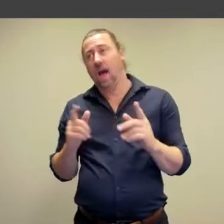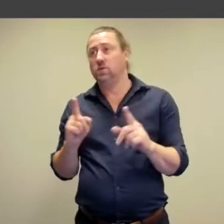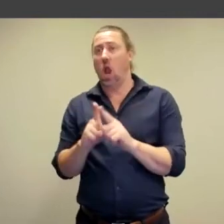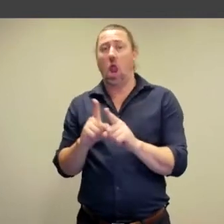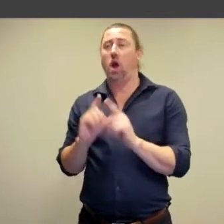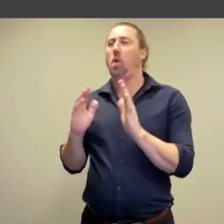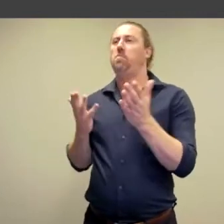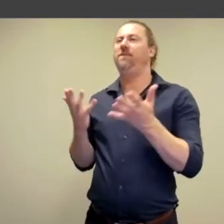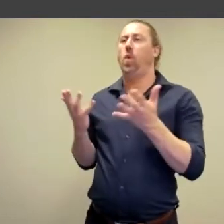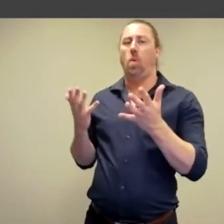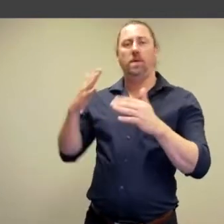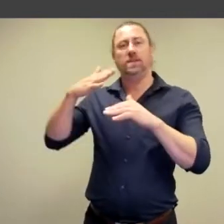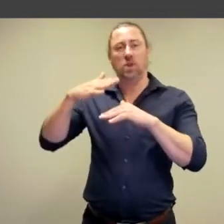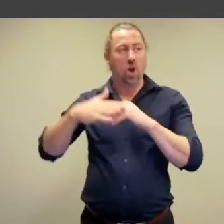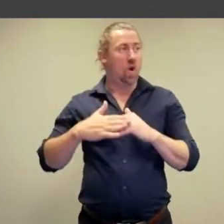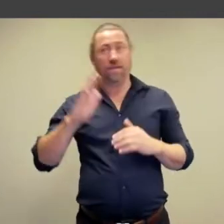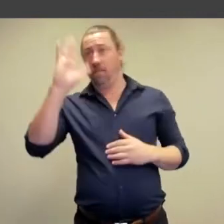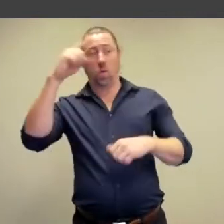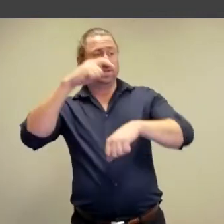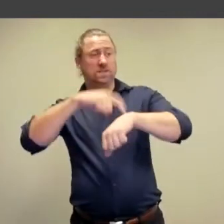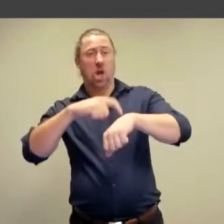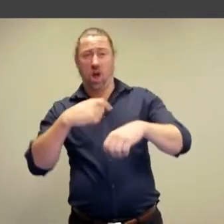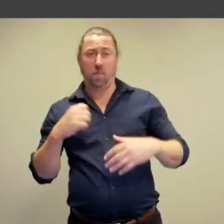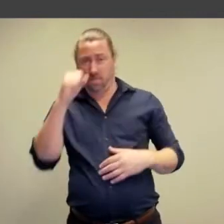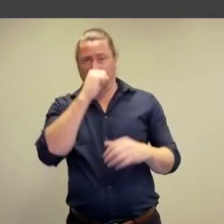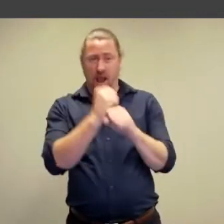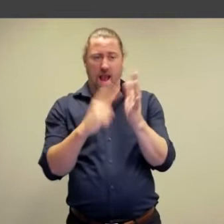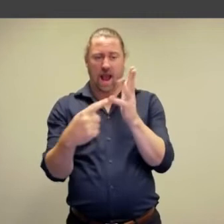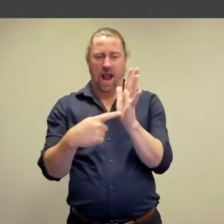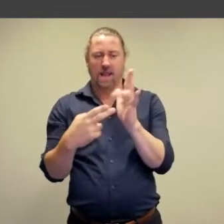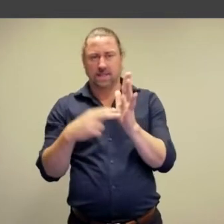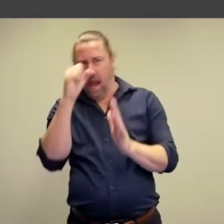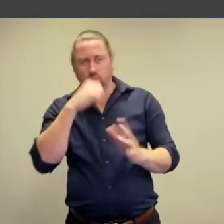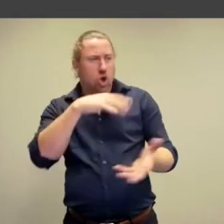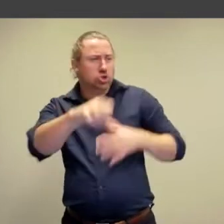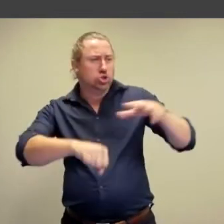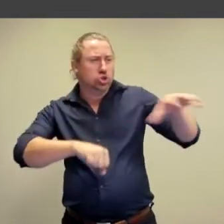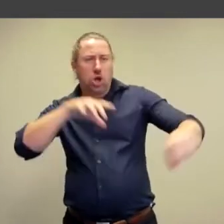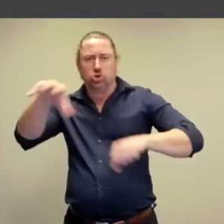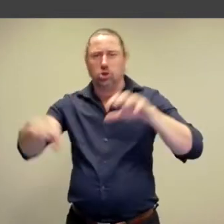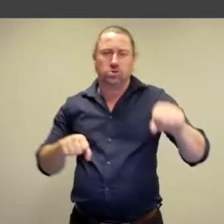of contemporary gluttony. So